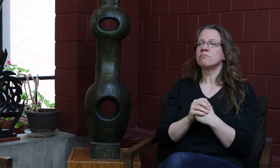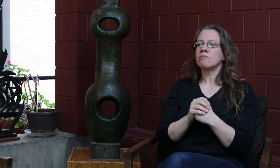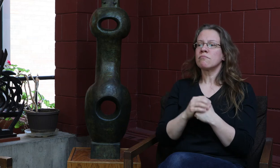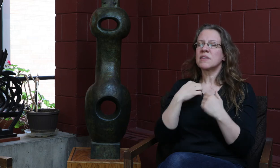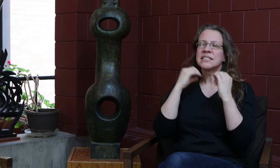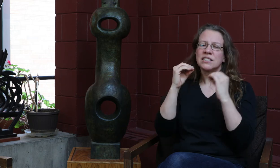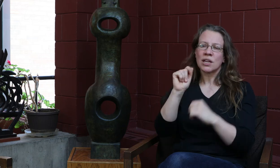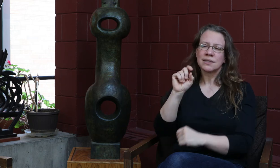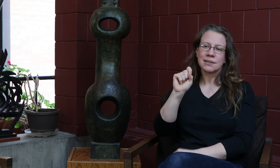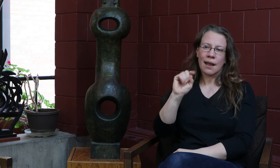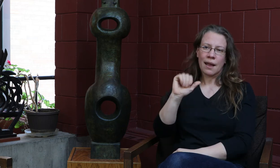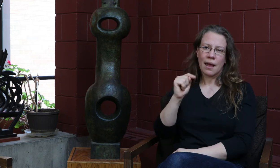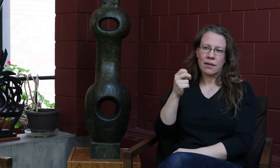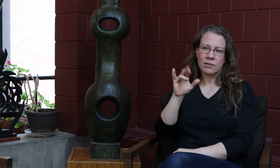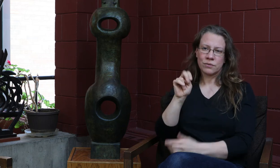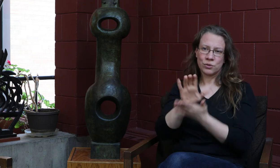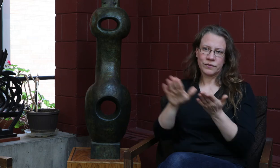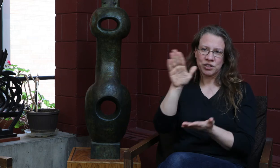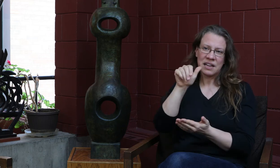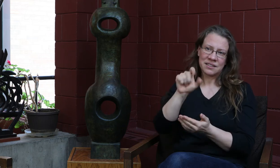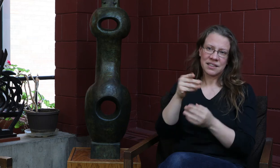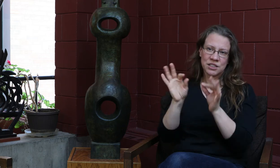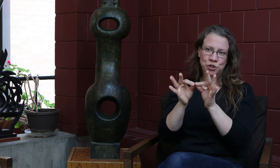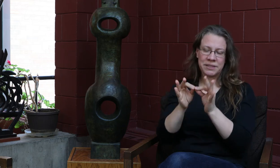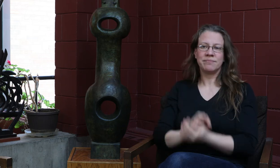I teach at St. Catherine University, ASL and interpreting.